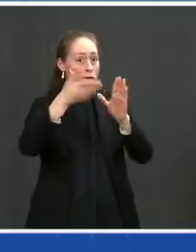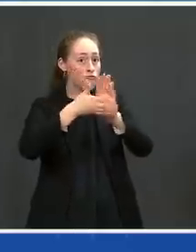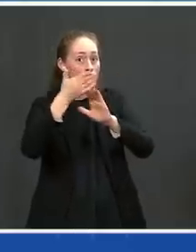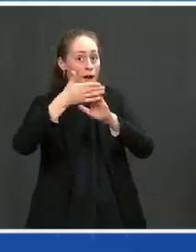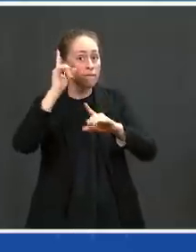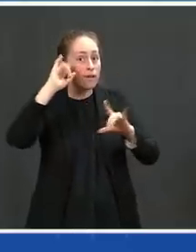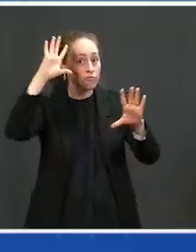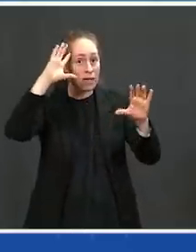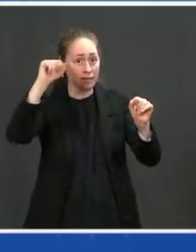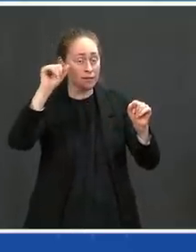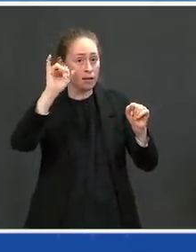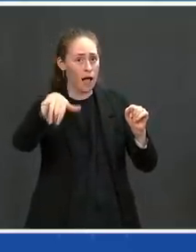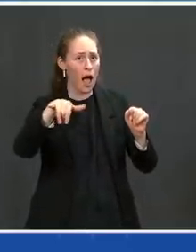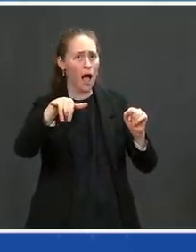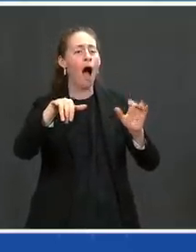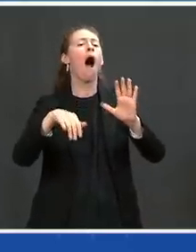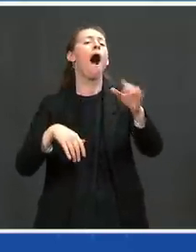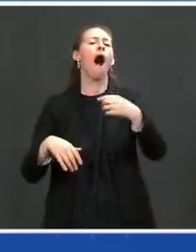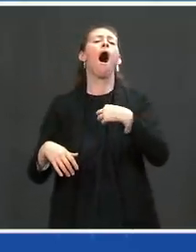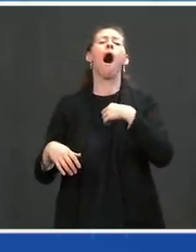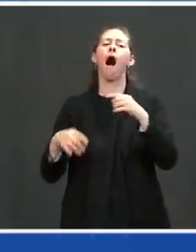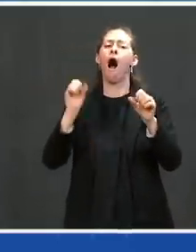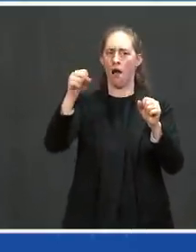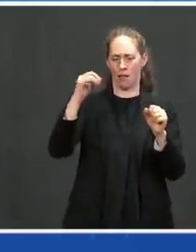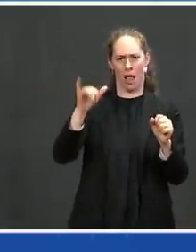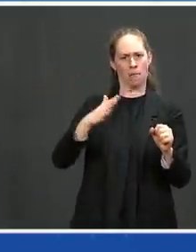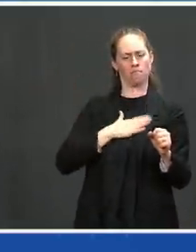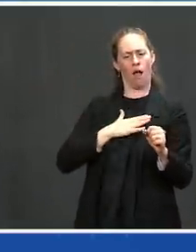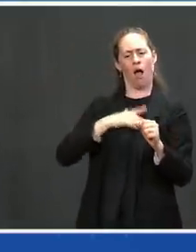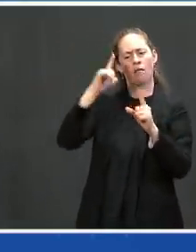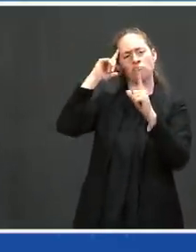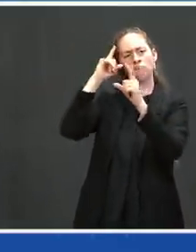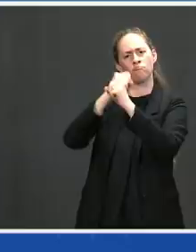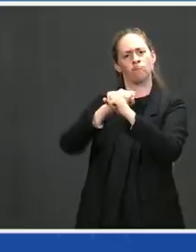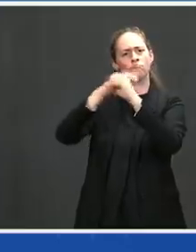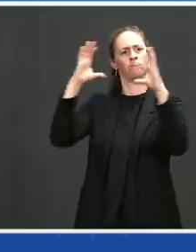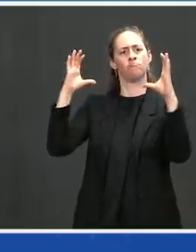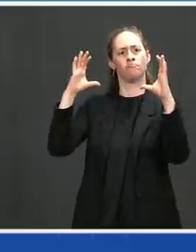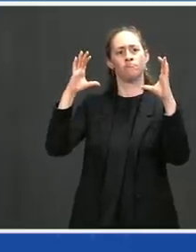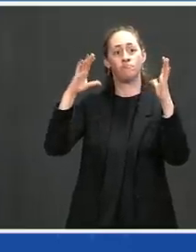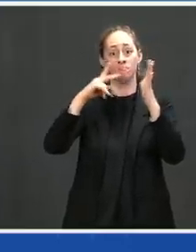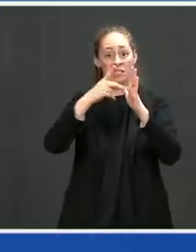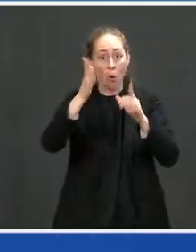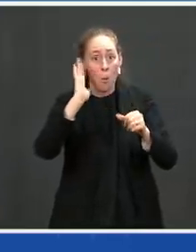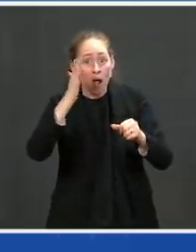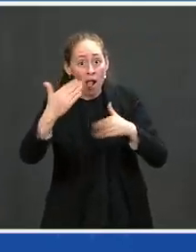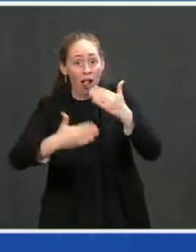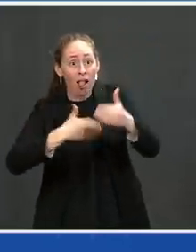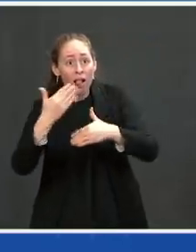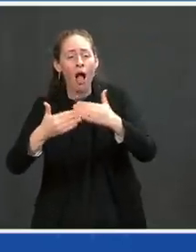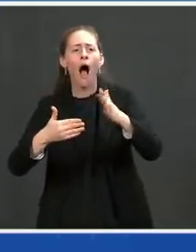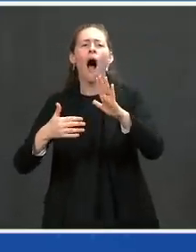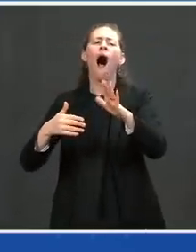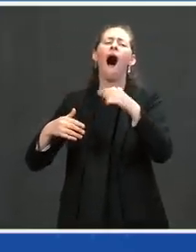that you are running for reelection? The President: Look, I -- I don't know where you guys come from, man. I've never been able to travel. I'm a great respecter of fate.